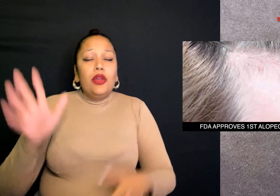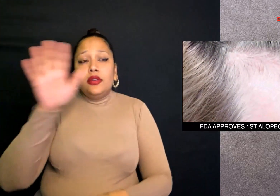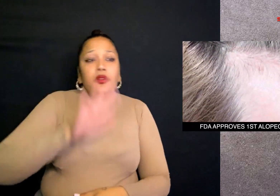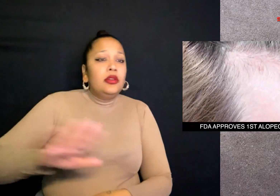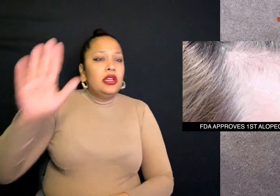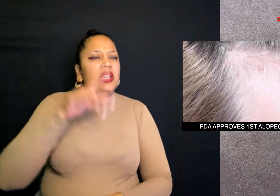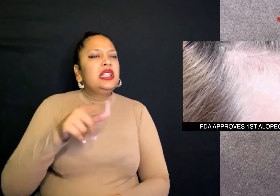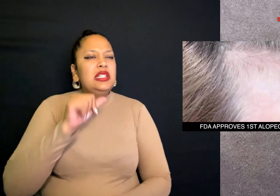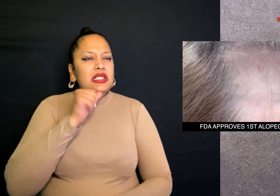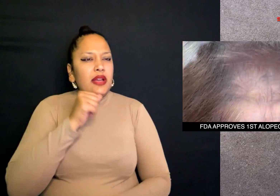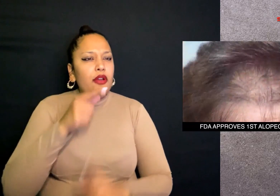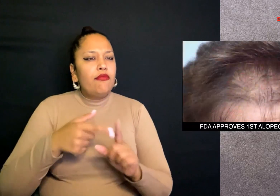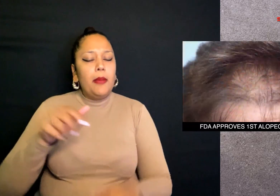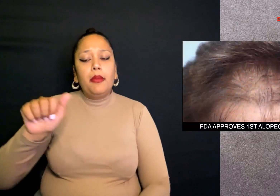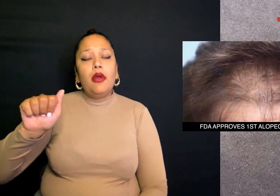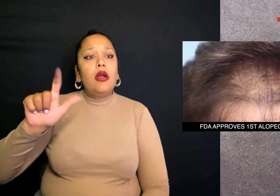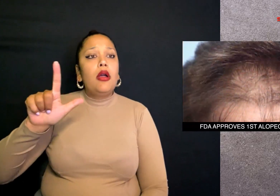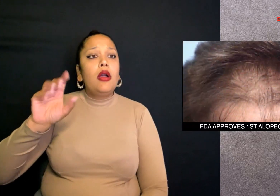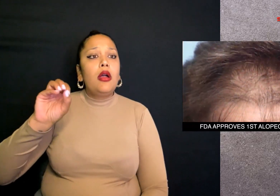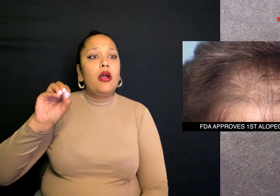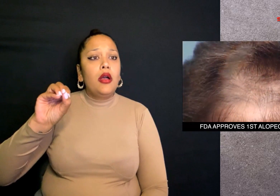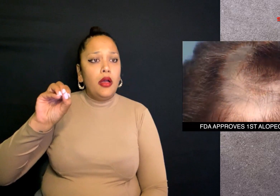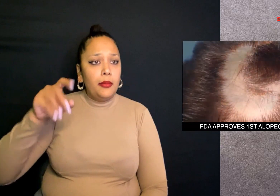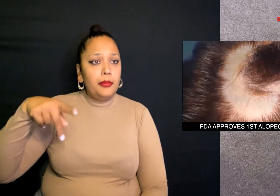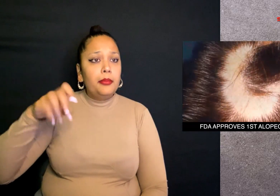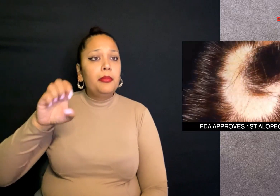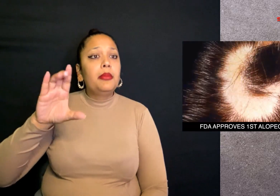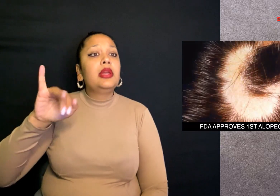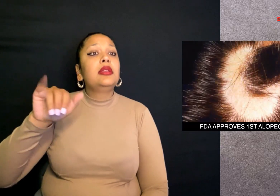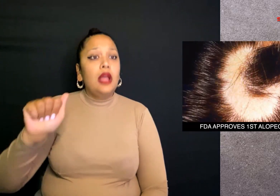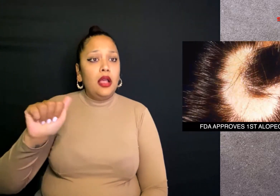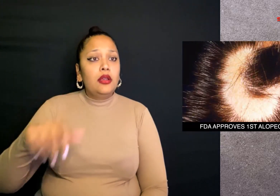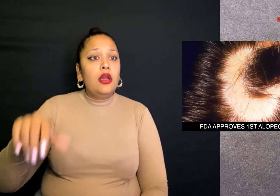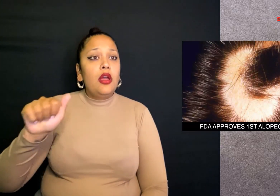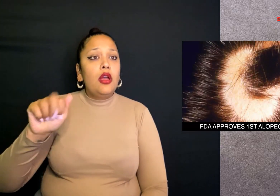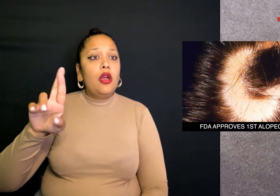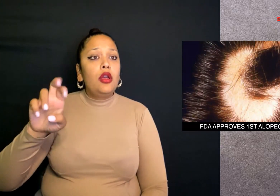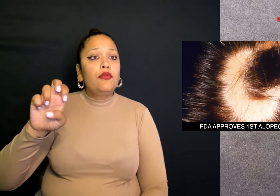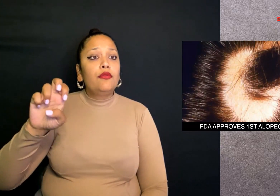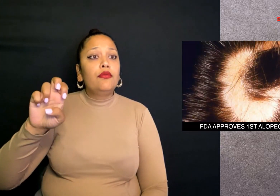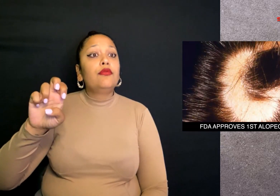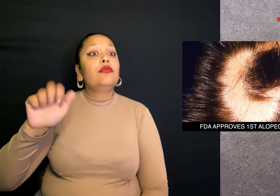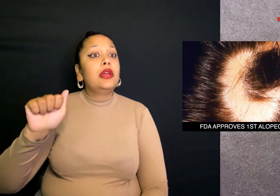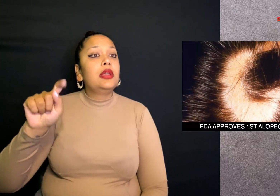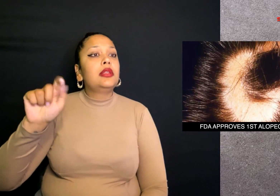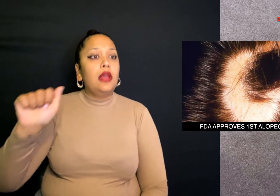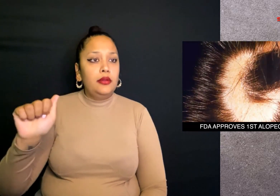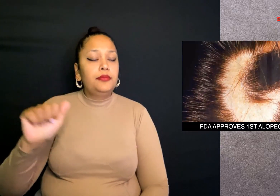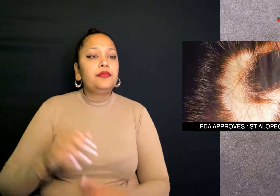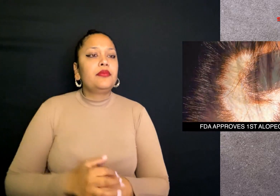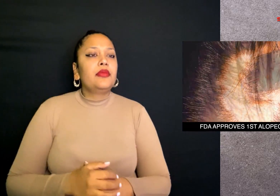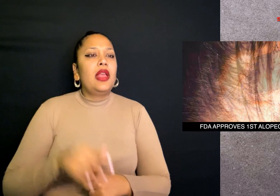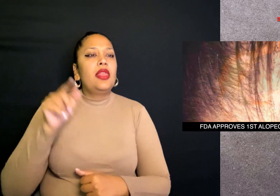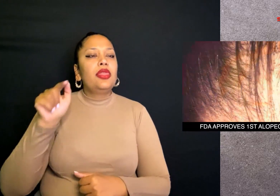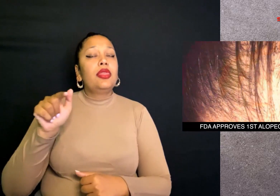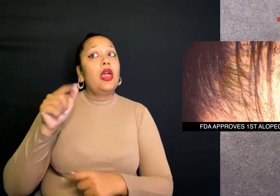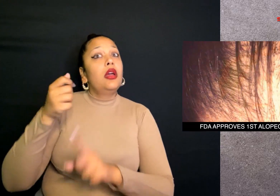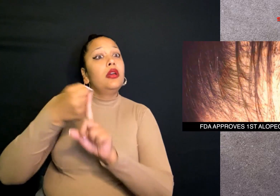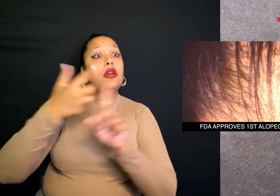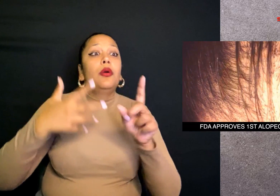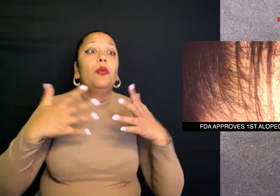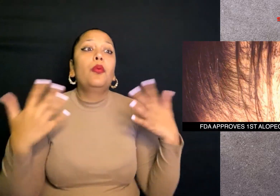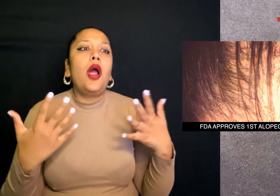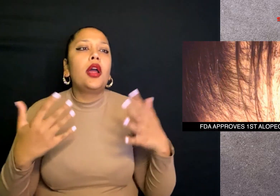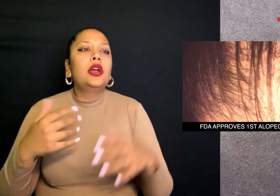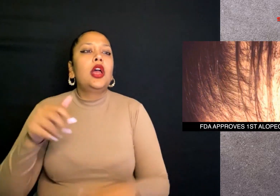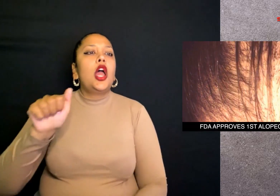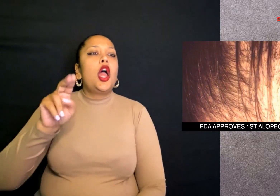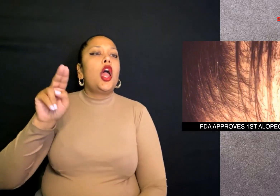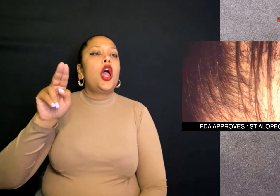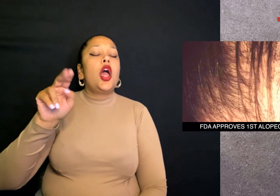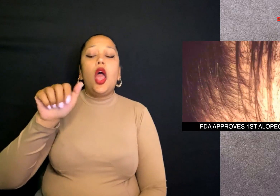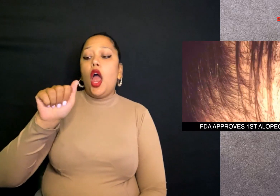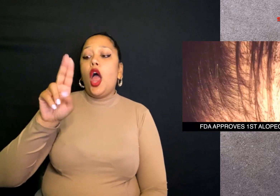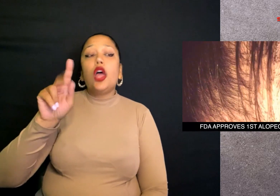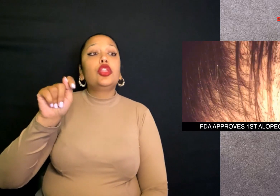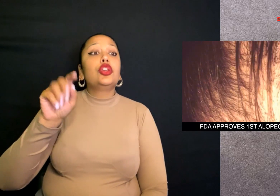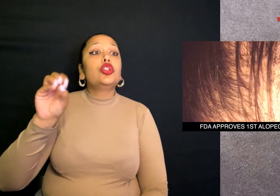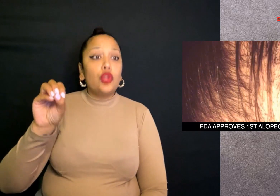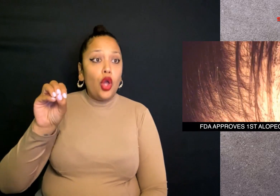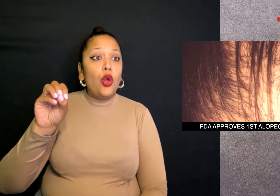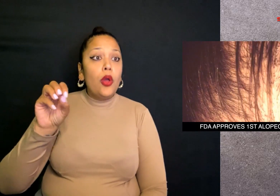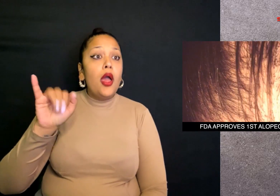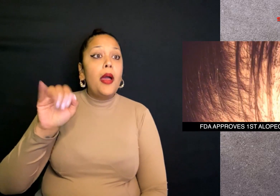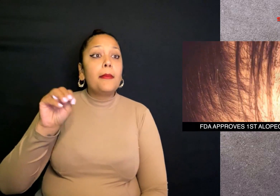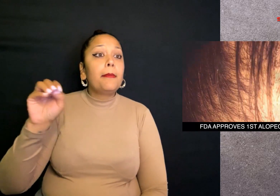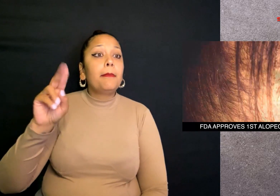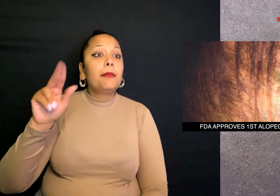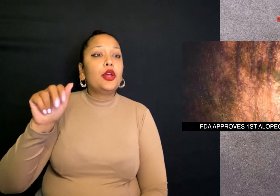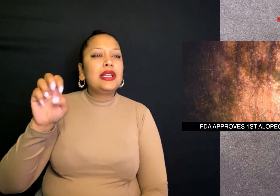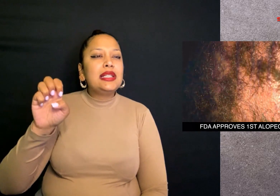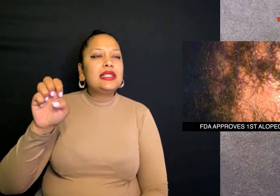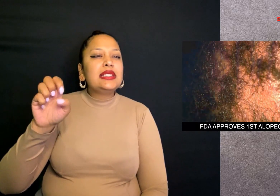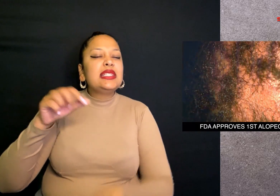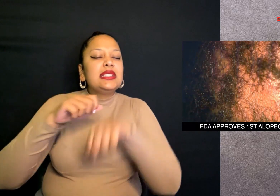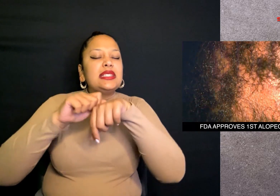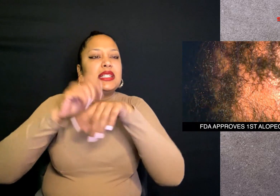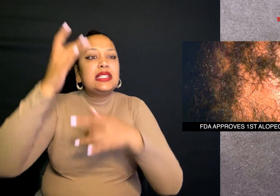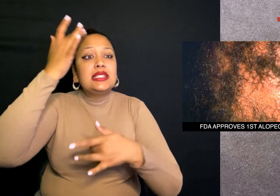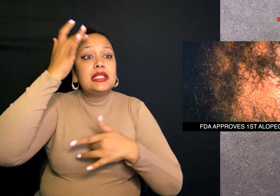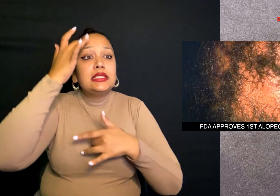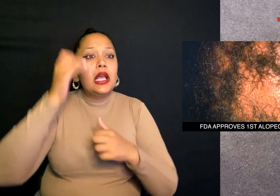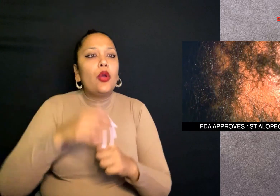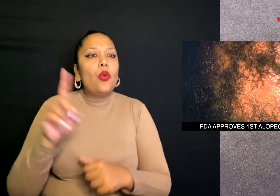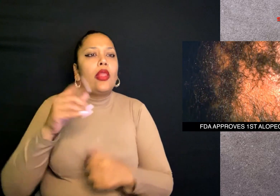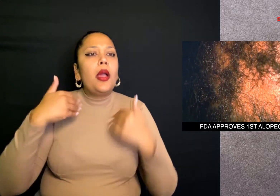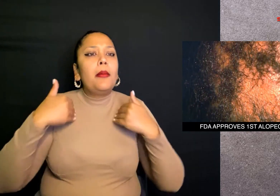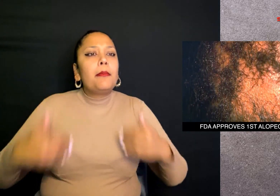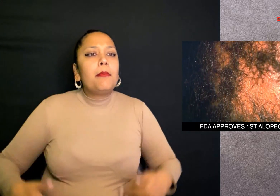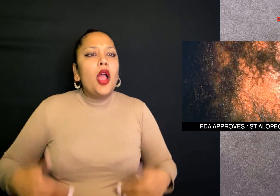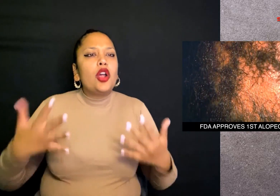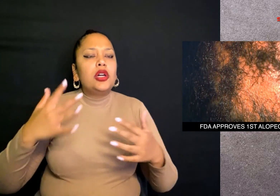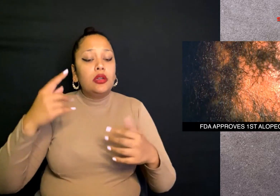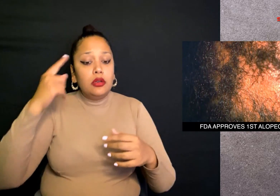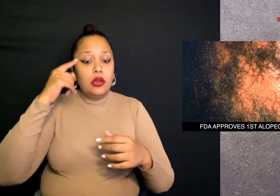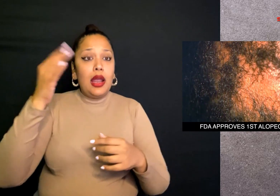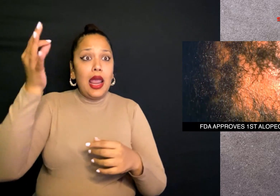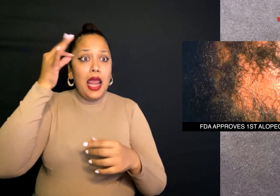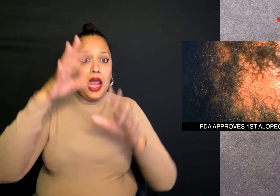millions of Americans suffer from alopecia areata it is an autoimmune skin disease where